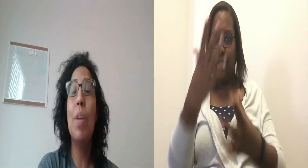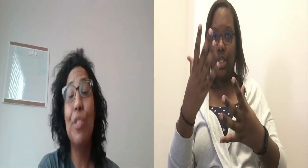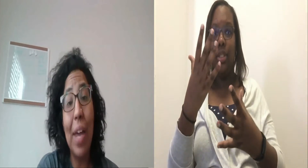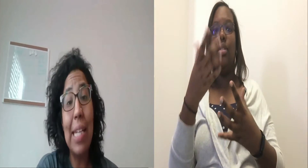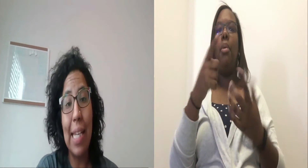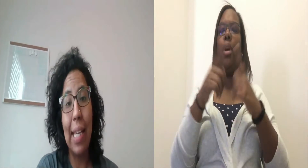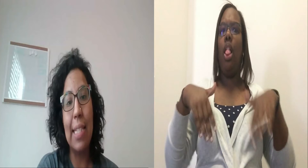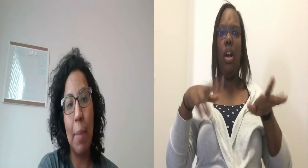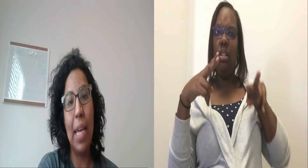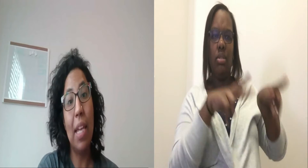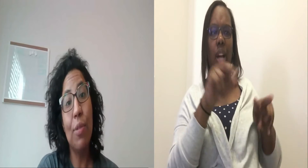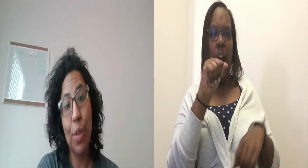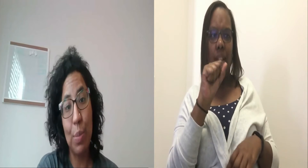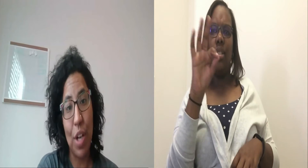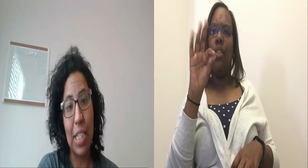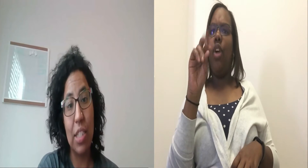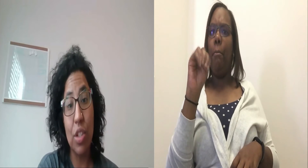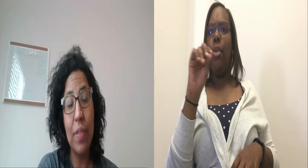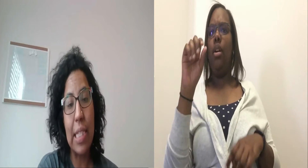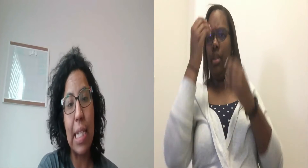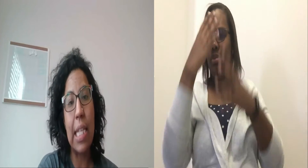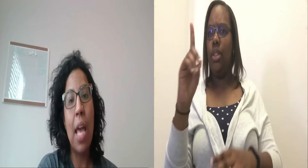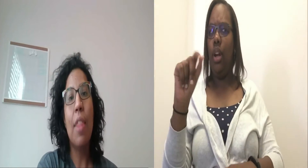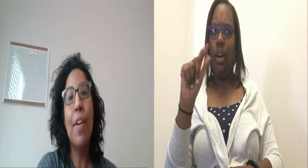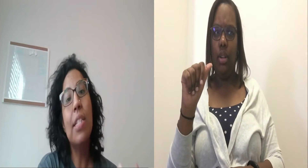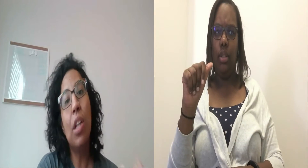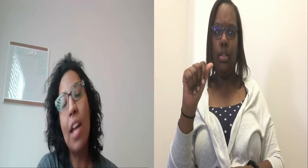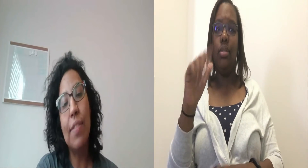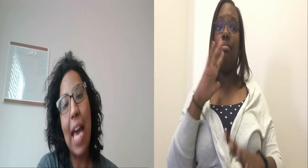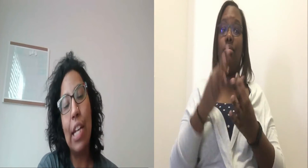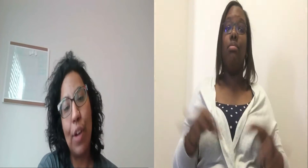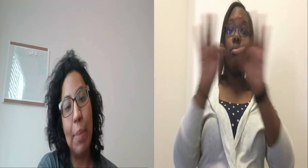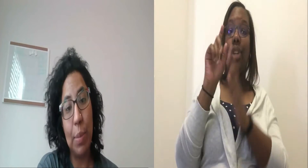much funding is coming in for those projects and services there is a lot of data you're able to